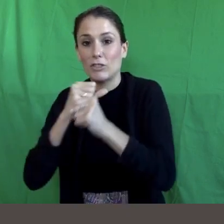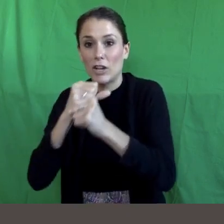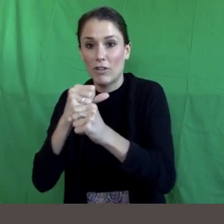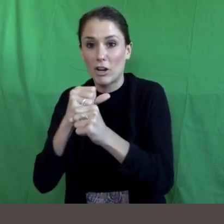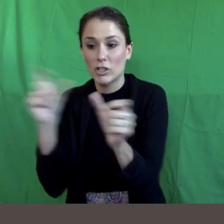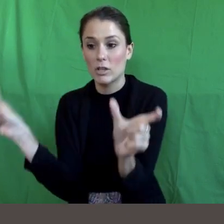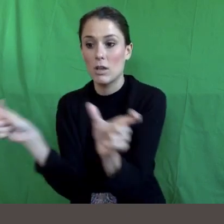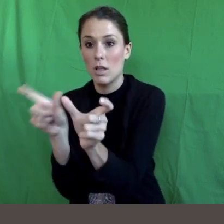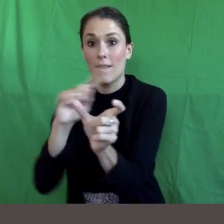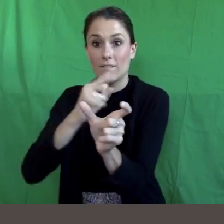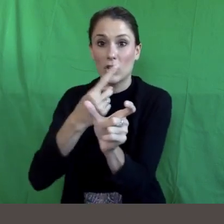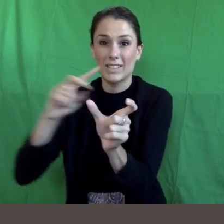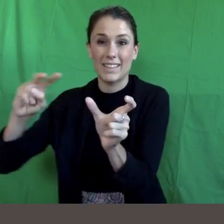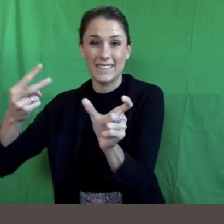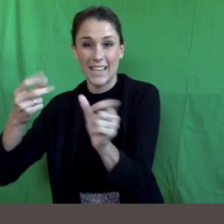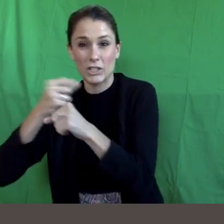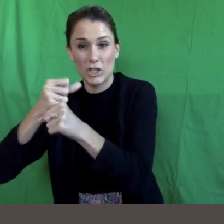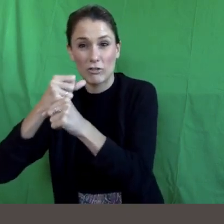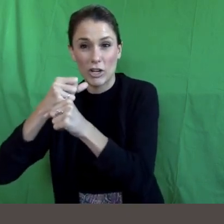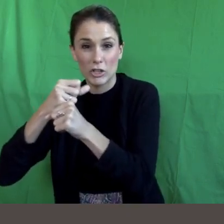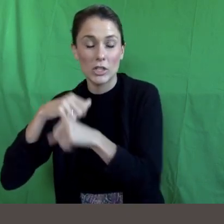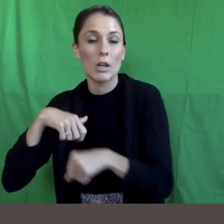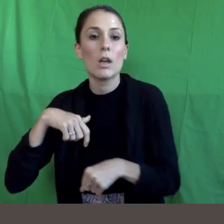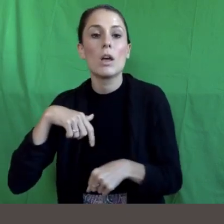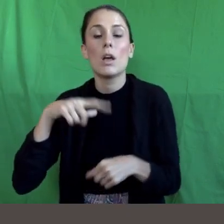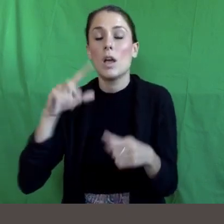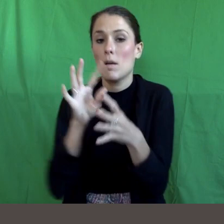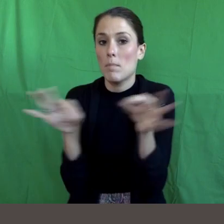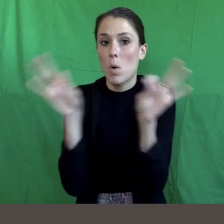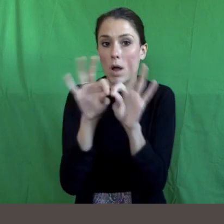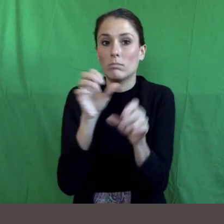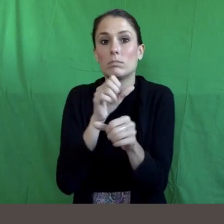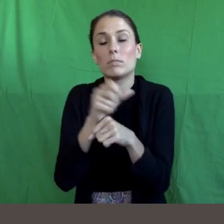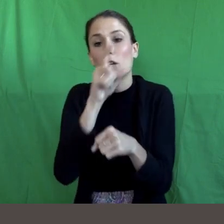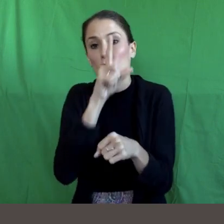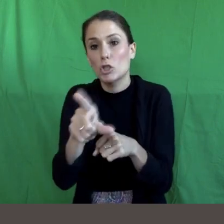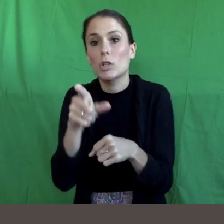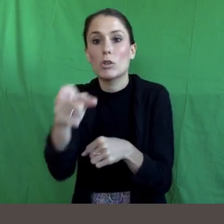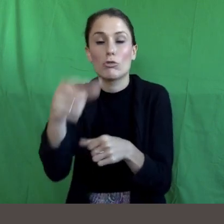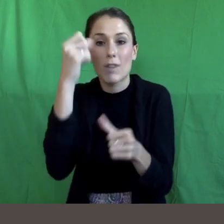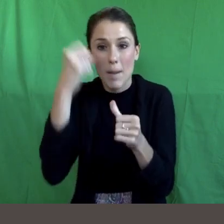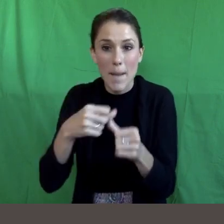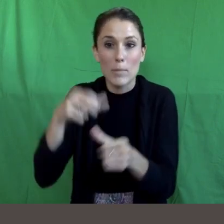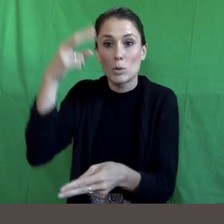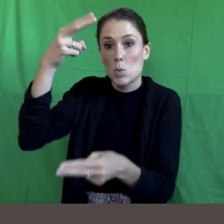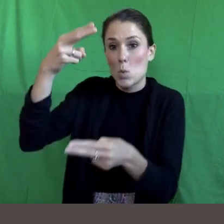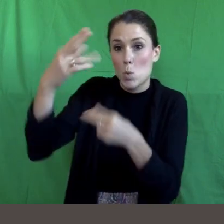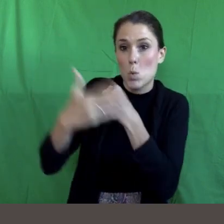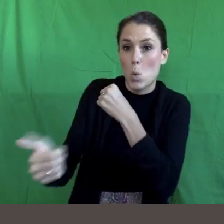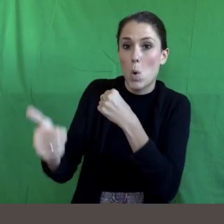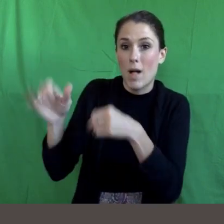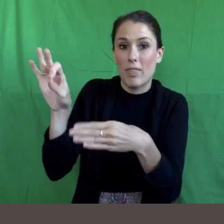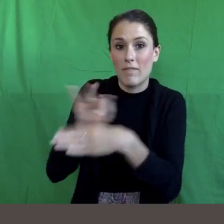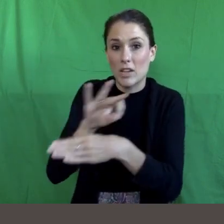So this is the first generator and this is the second generator. Now a very important thing to do here is make sure that you remember to call the function.